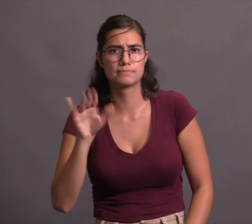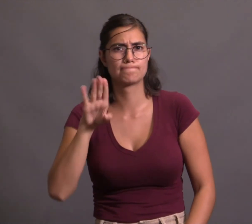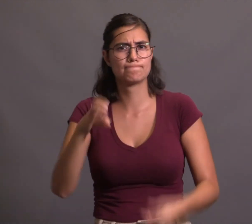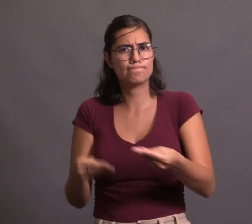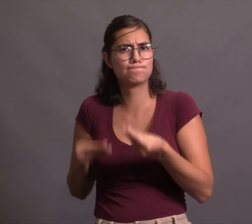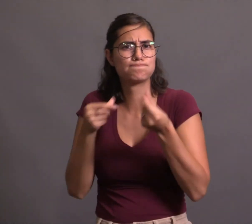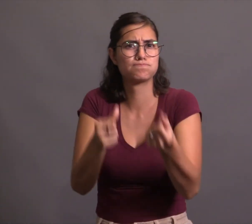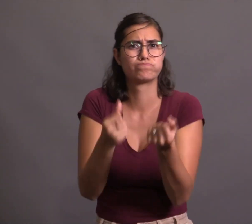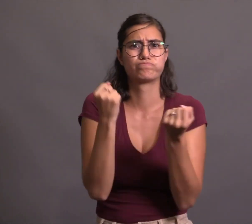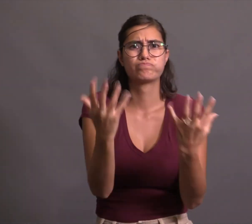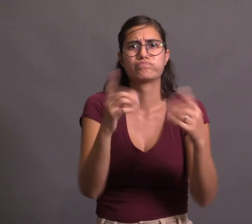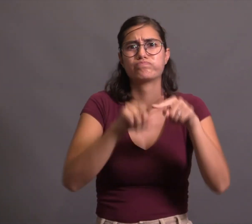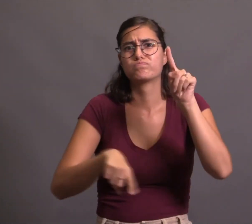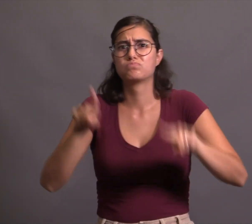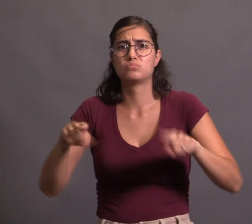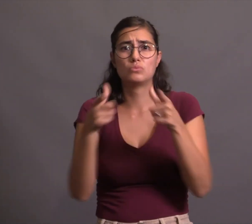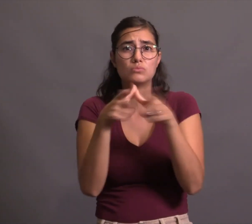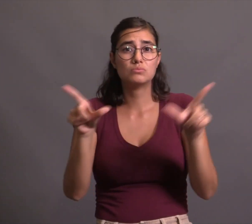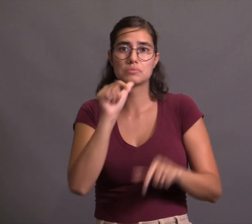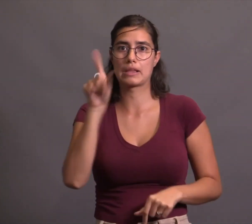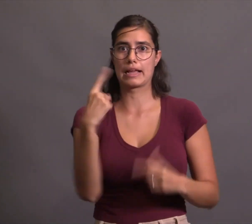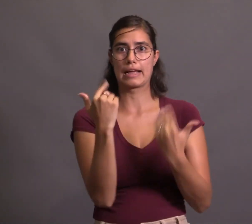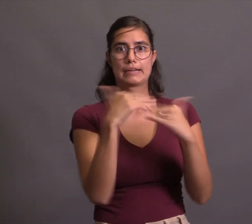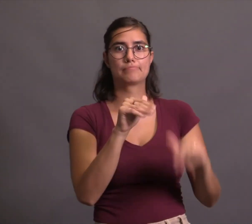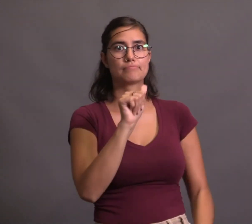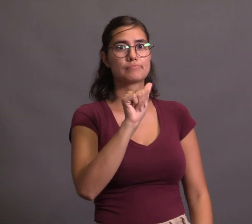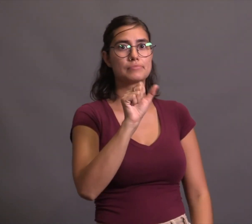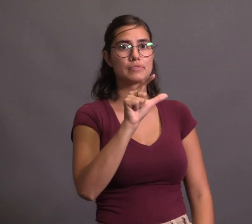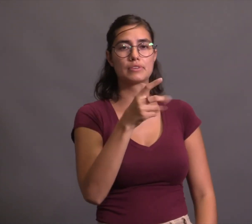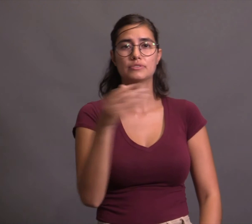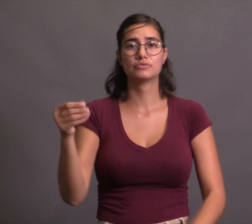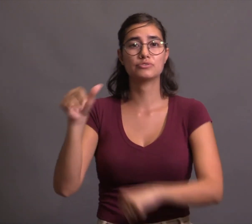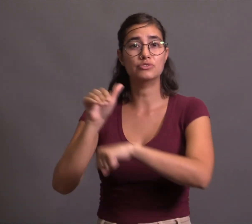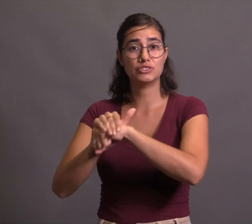Be fluent in multiple languages not limited to ASL and English.